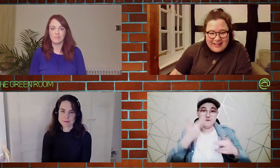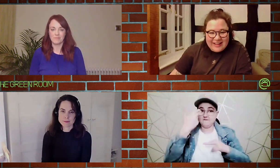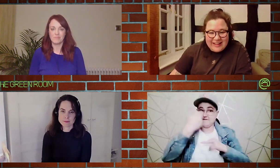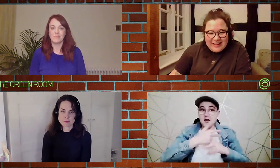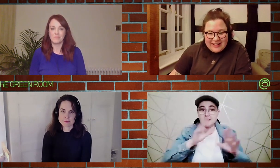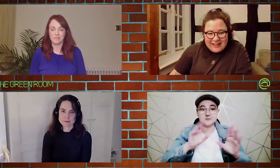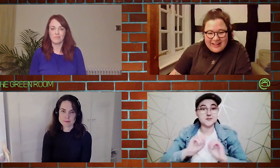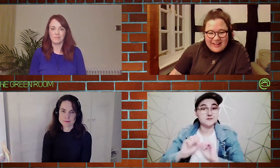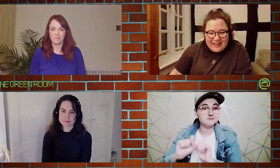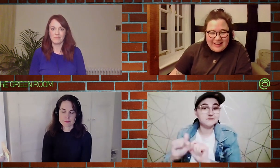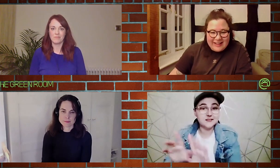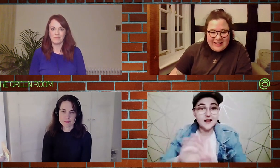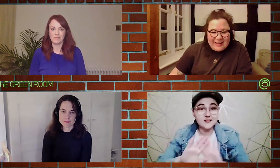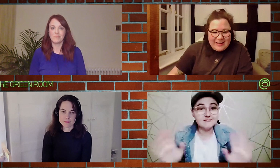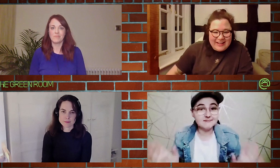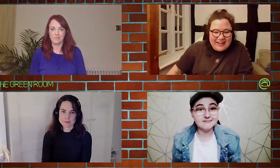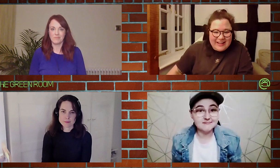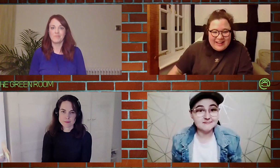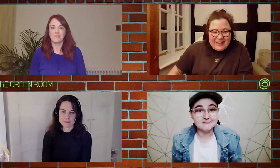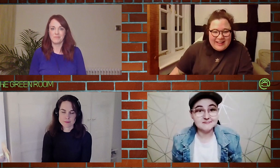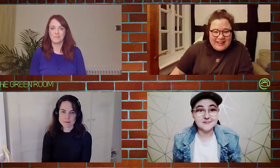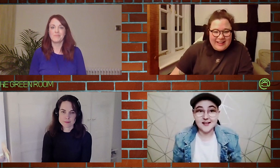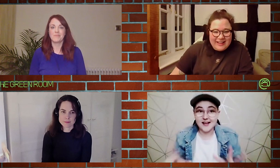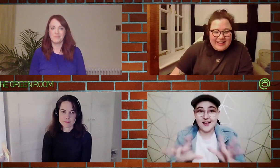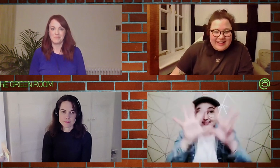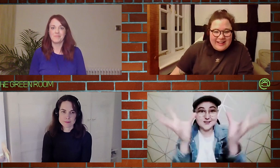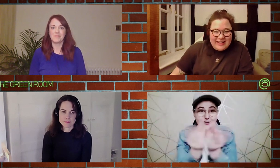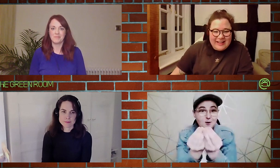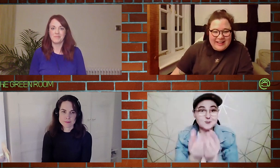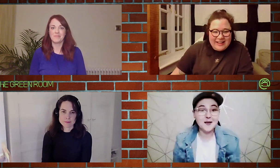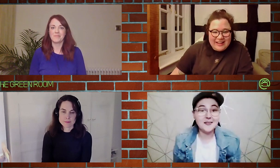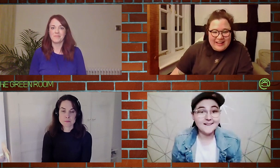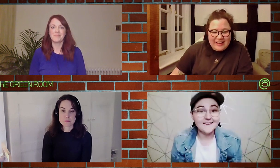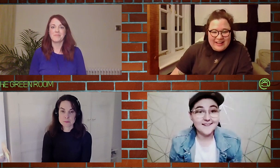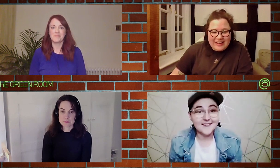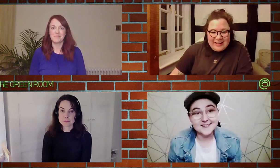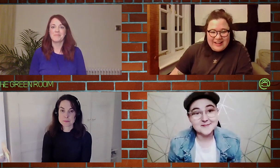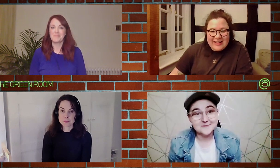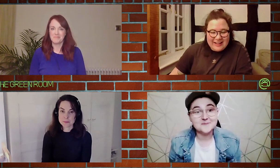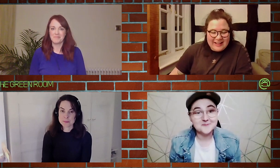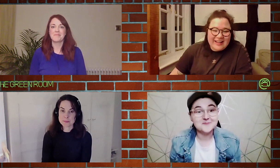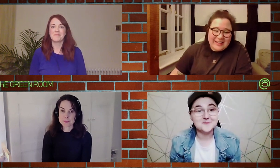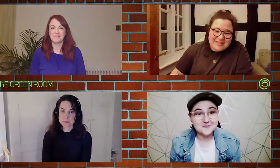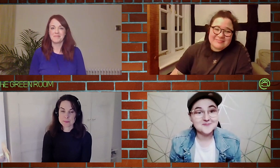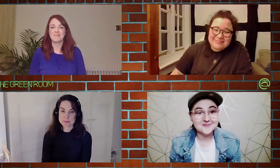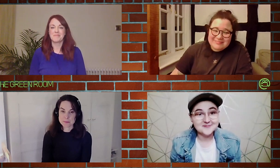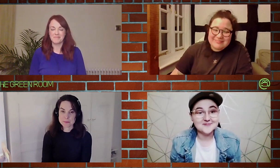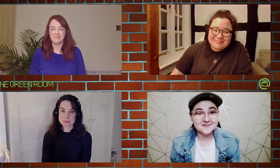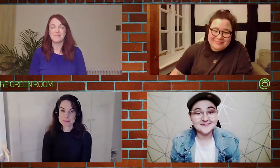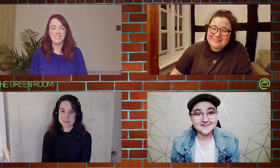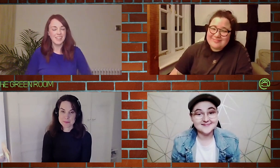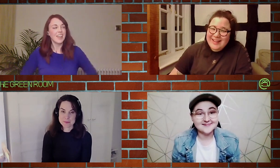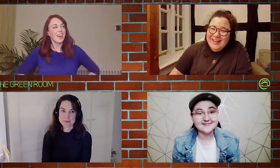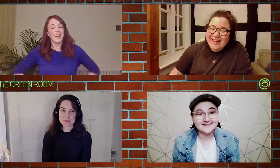I'll do my own translation and I'll film myself and send it off which is exactly how it worked and then they put it all together.